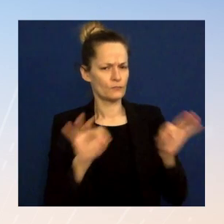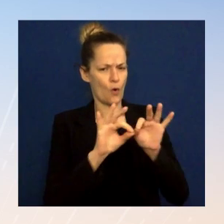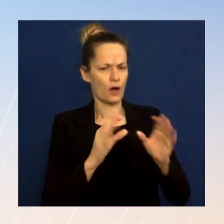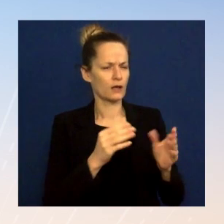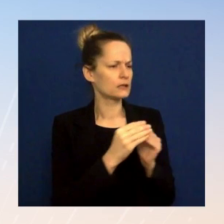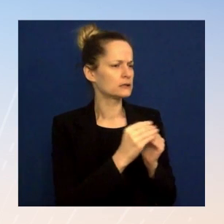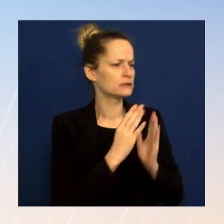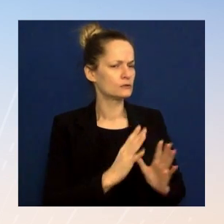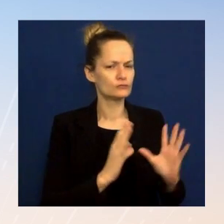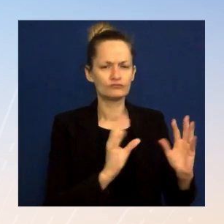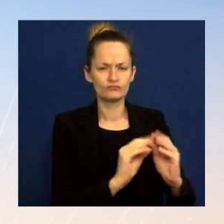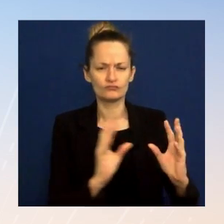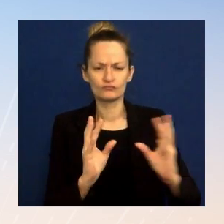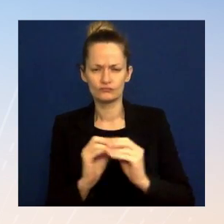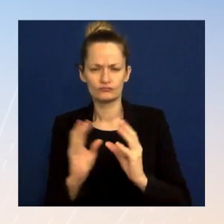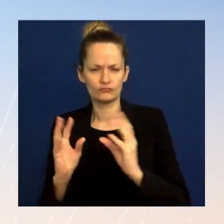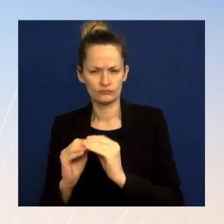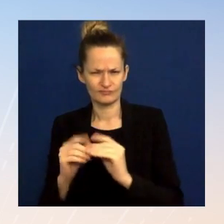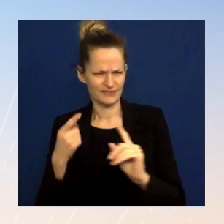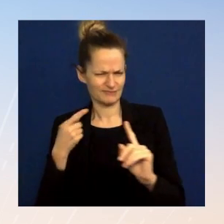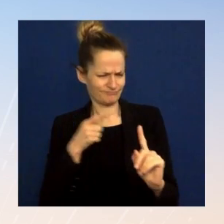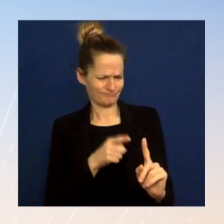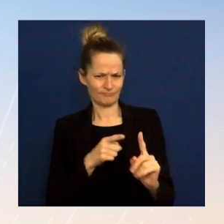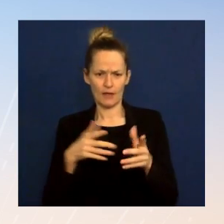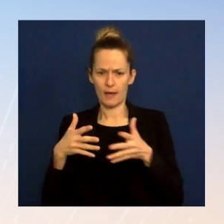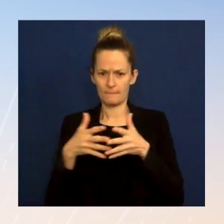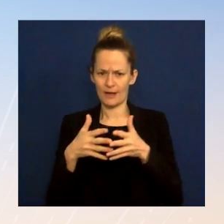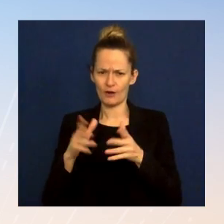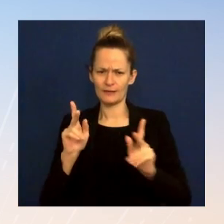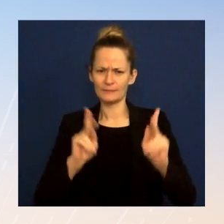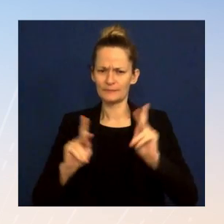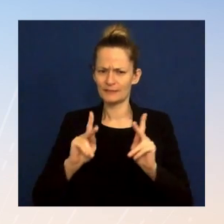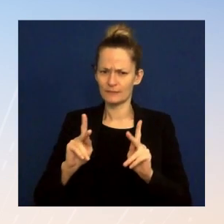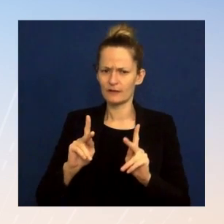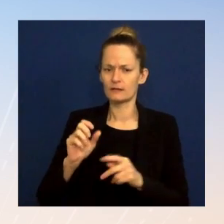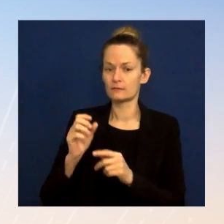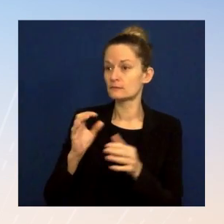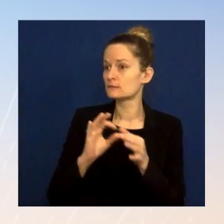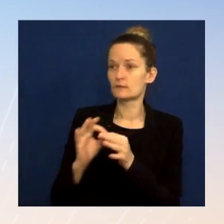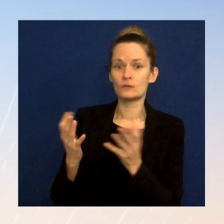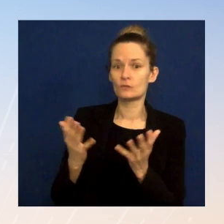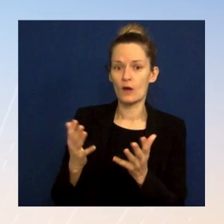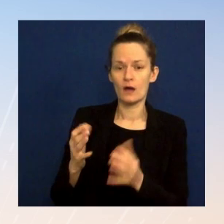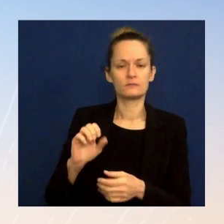including supply chain resilience, energy prices, the Iranian nuclear program, and more.